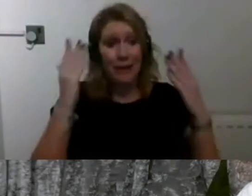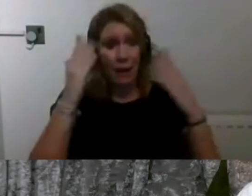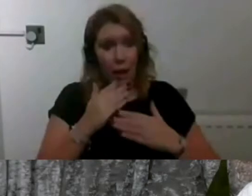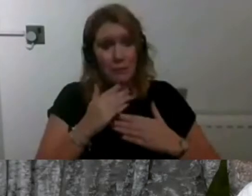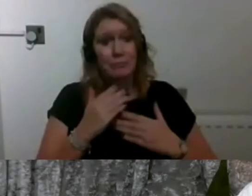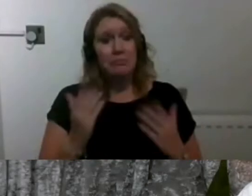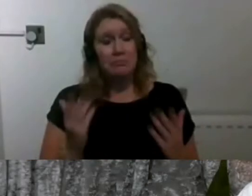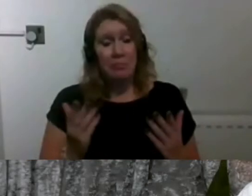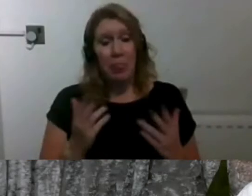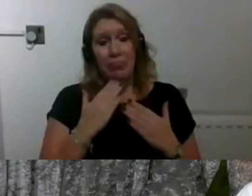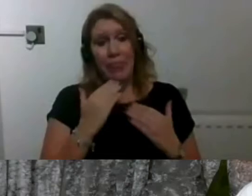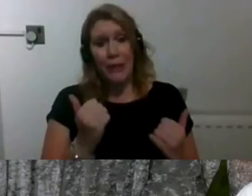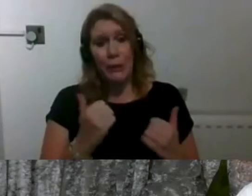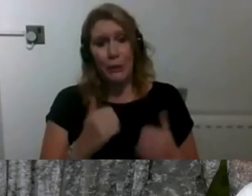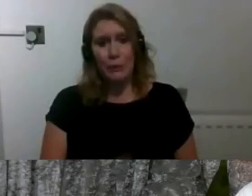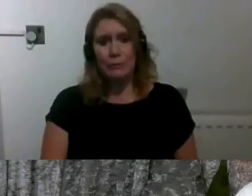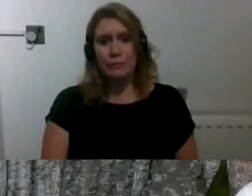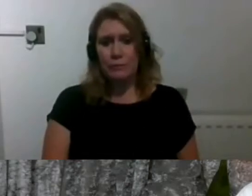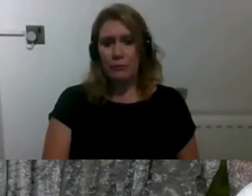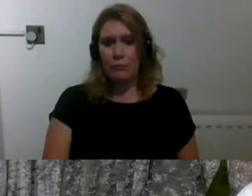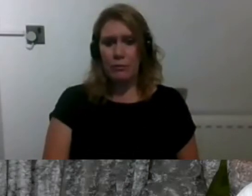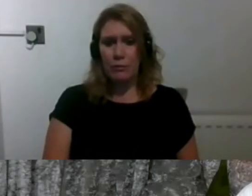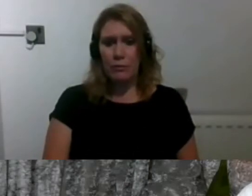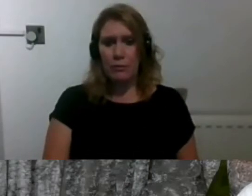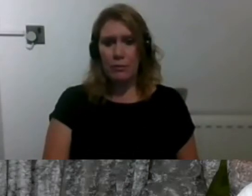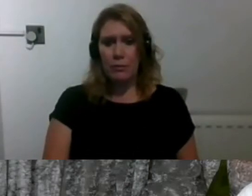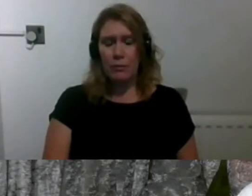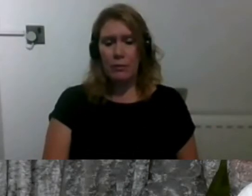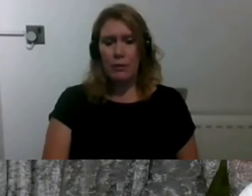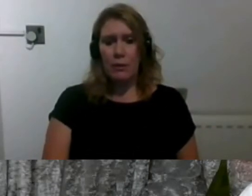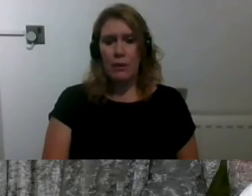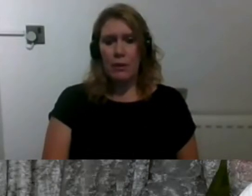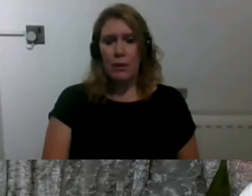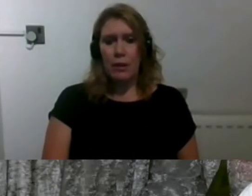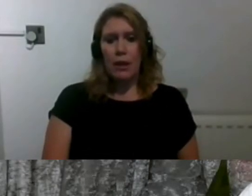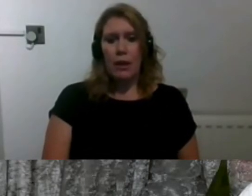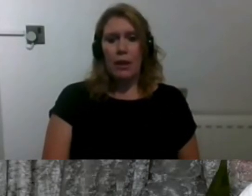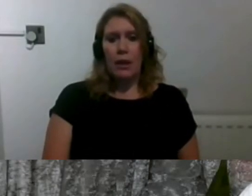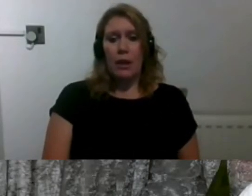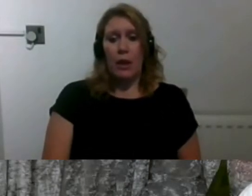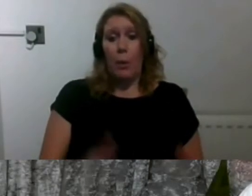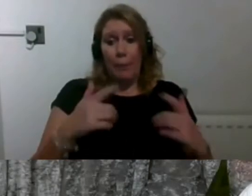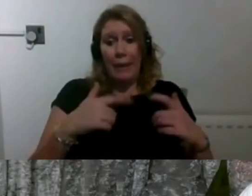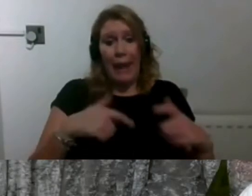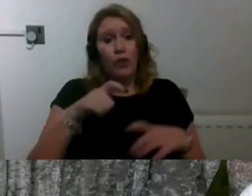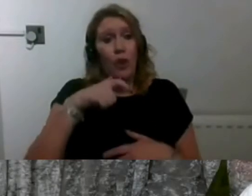We will be continuing the café after we switch off YouTube at 8, so everybody is